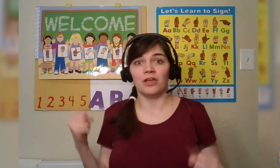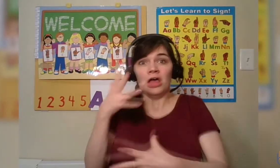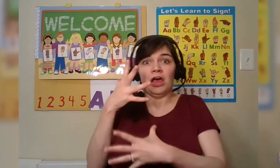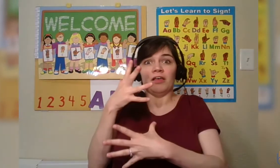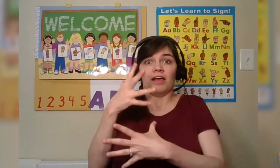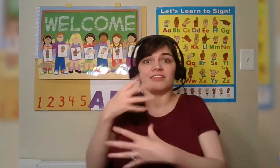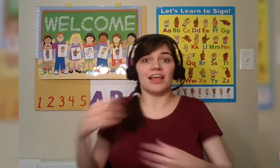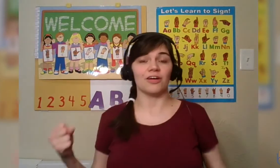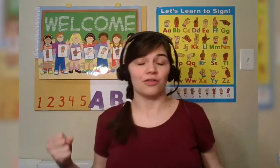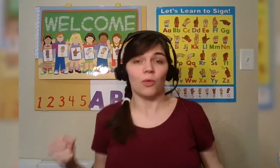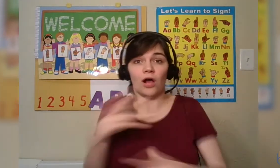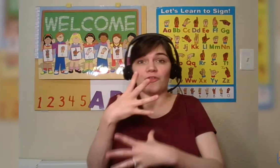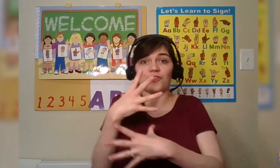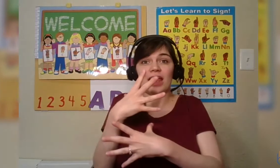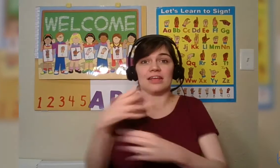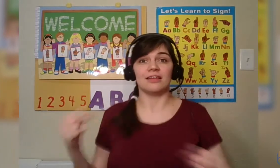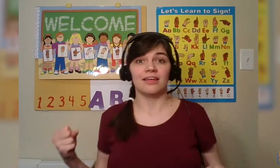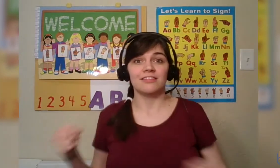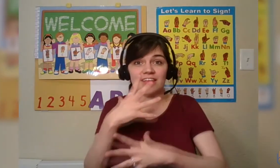Scared or afraid. Scared.